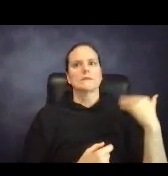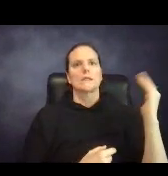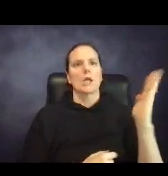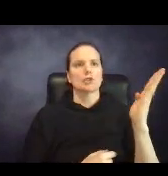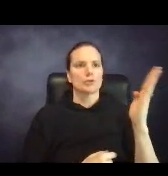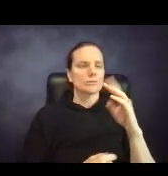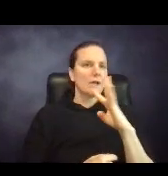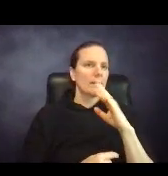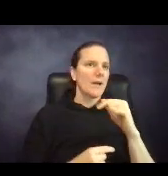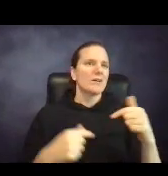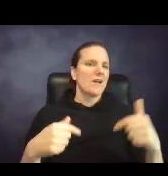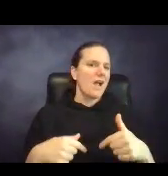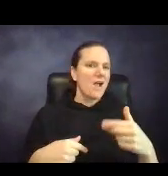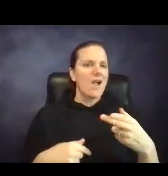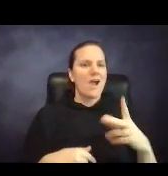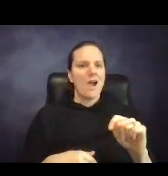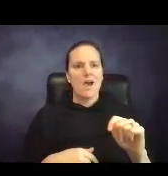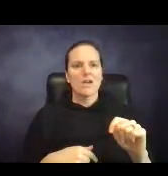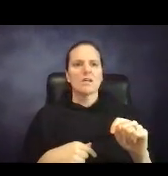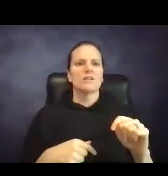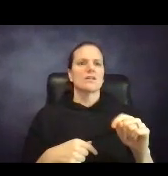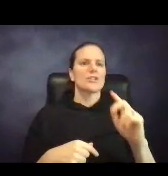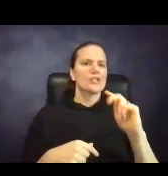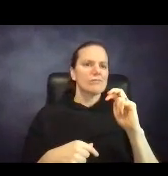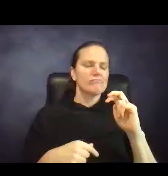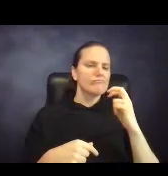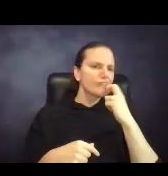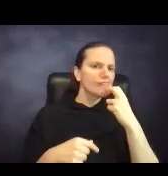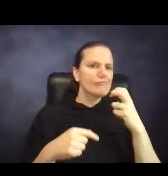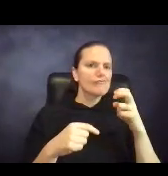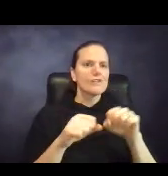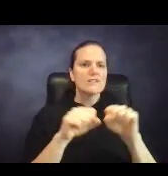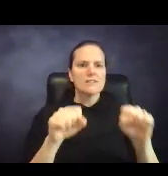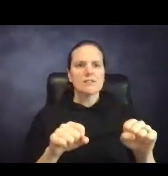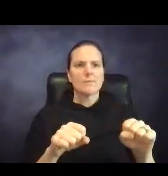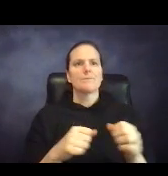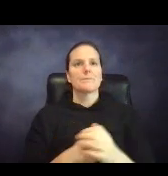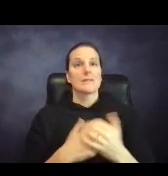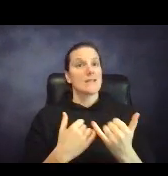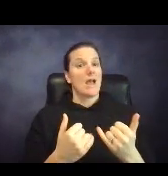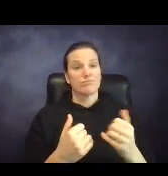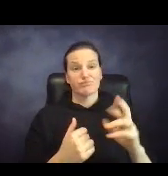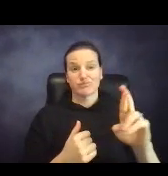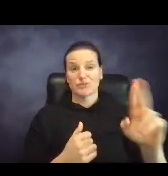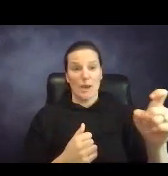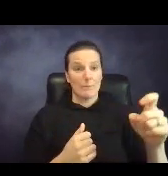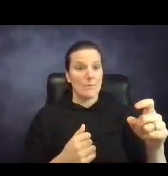and nervous system regulation. So now we are prescribing hormones with confidence and knowing that we are doing the right thing for women.